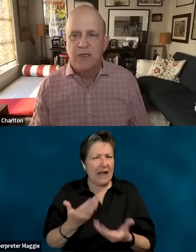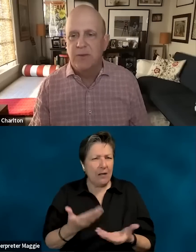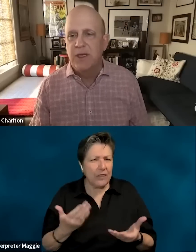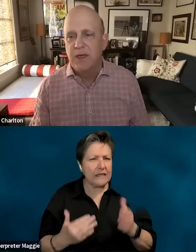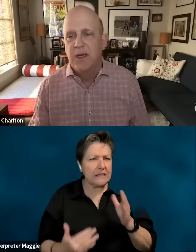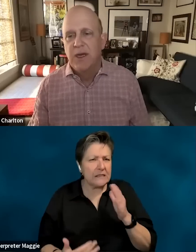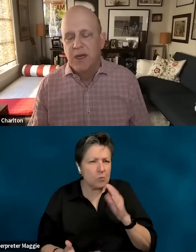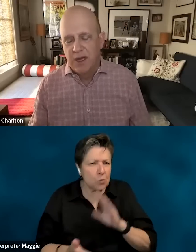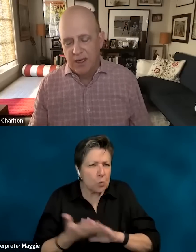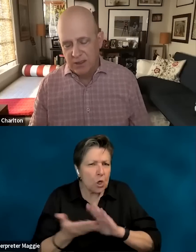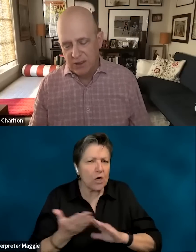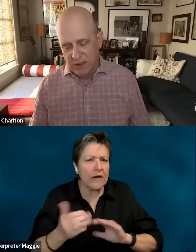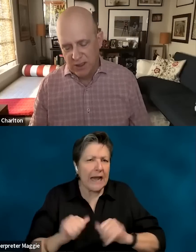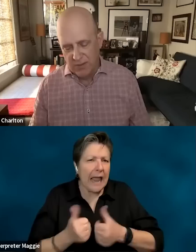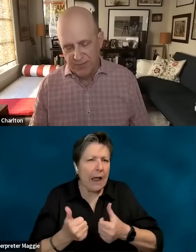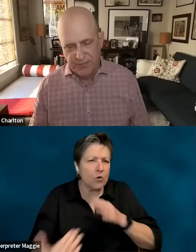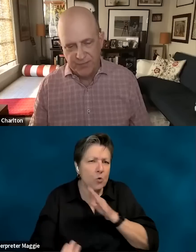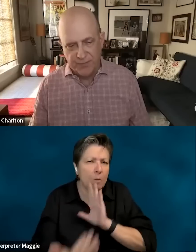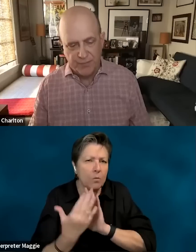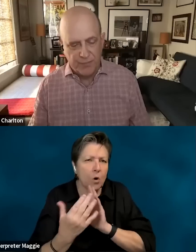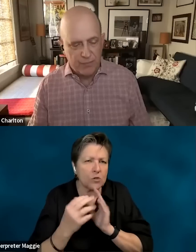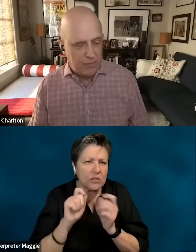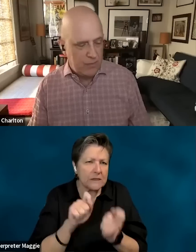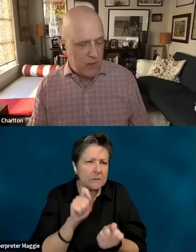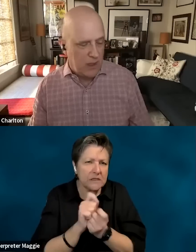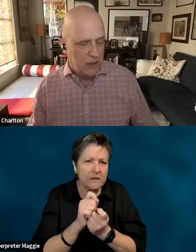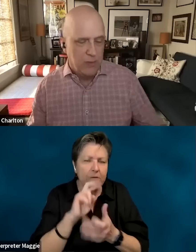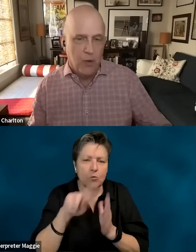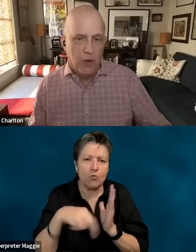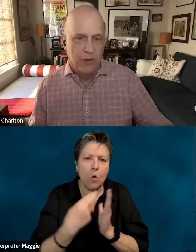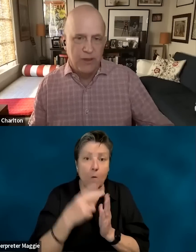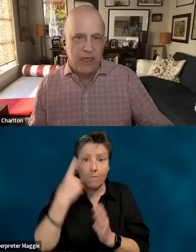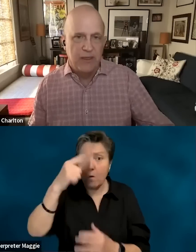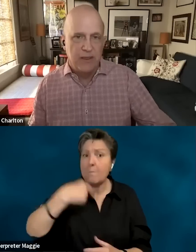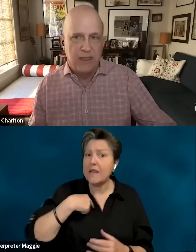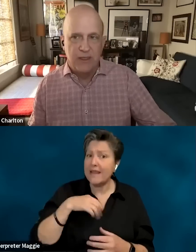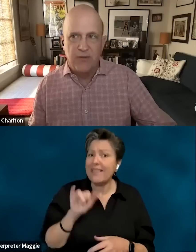So that to me is important, is that self-knowledge